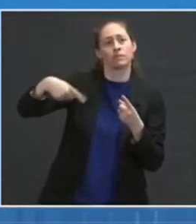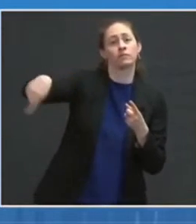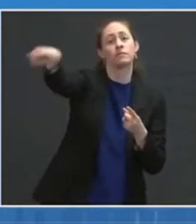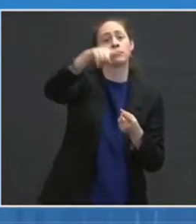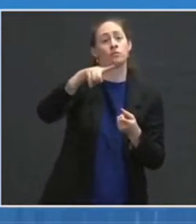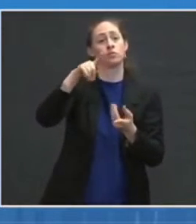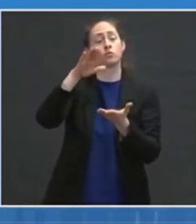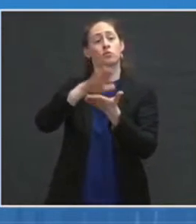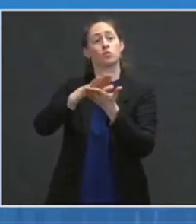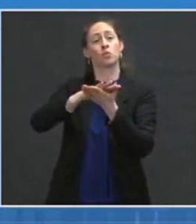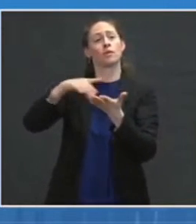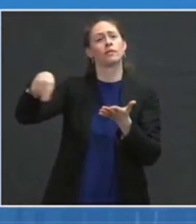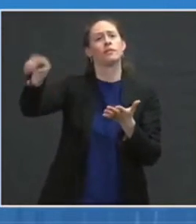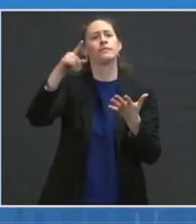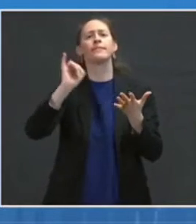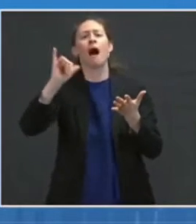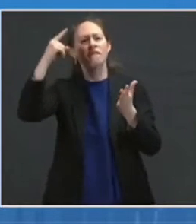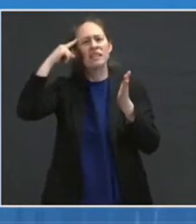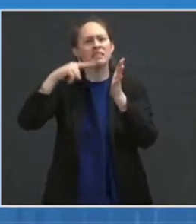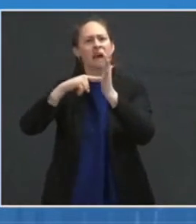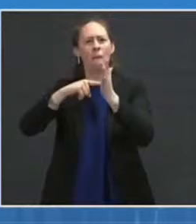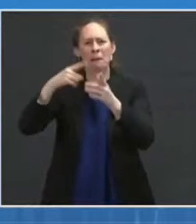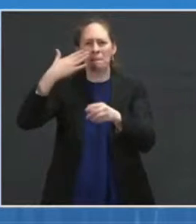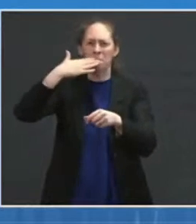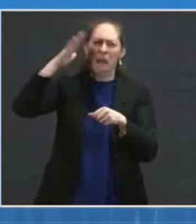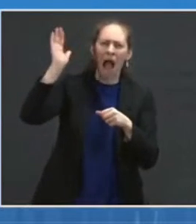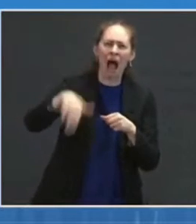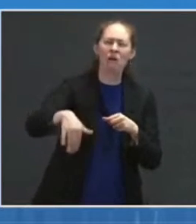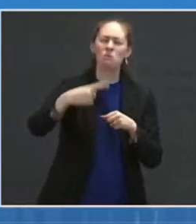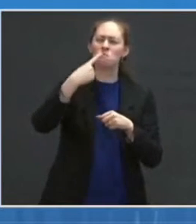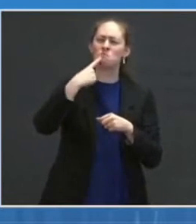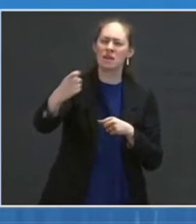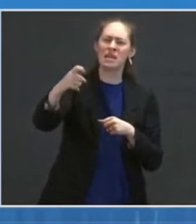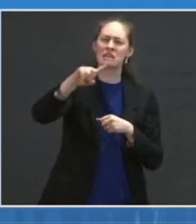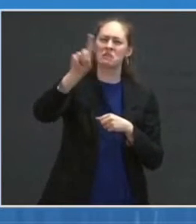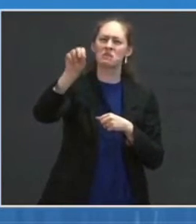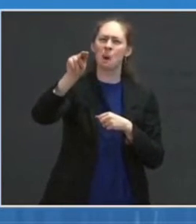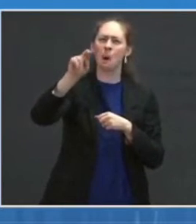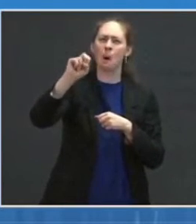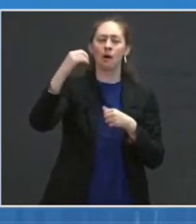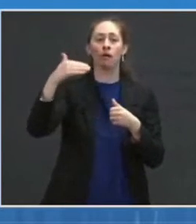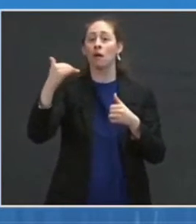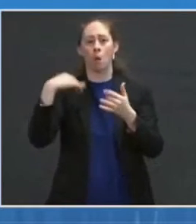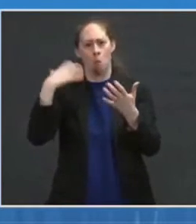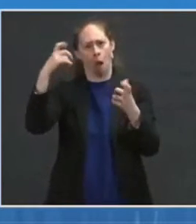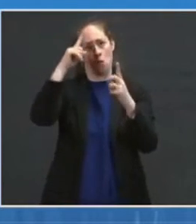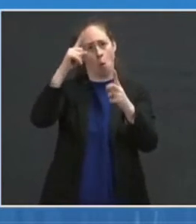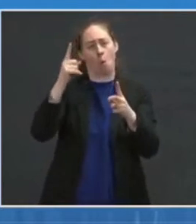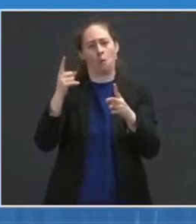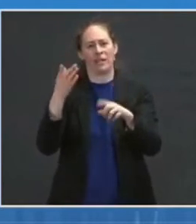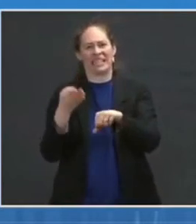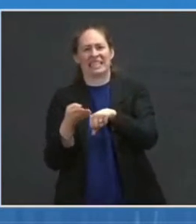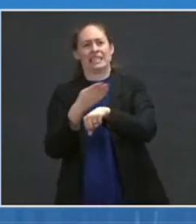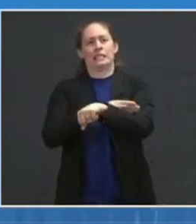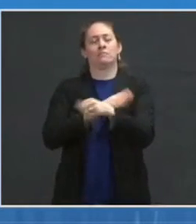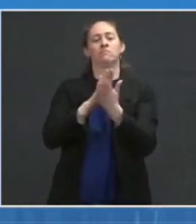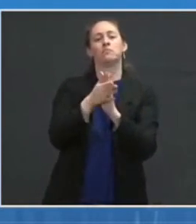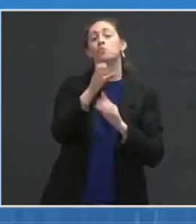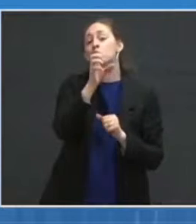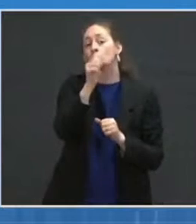TO DO, WE HAVE ACTUALLY SEEN MANY MORE COMMUNITIES LEAVE THE RED ZONE AND MOVED TO THE